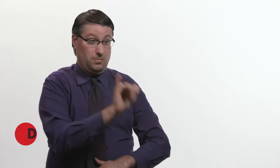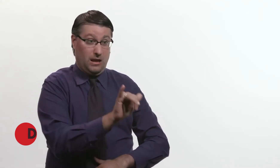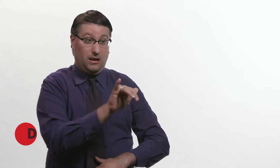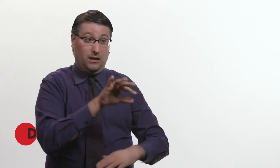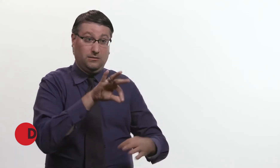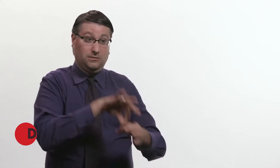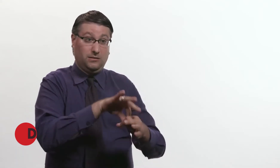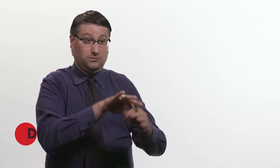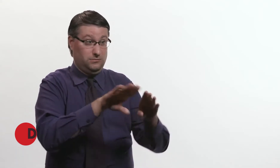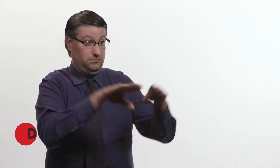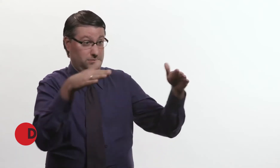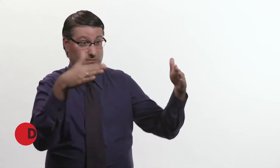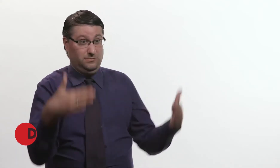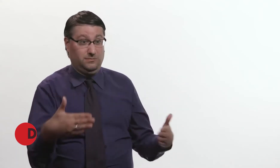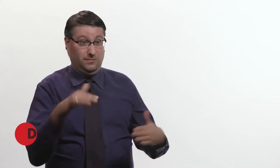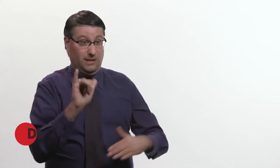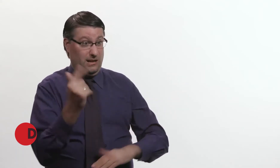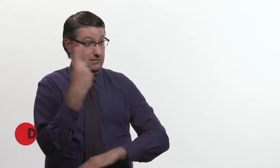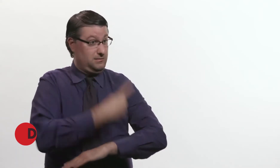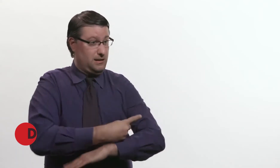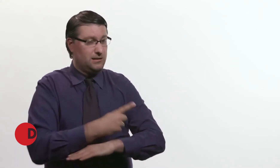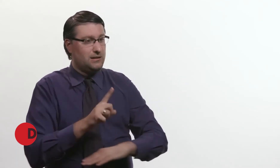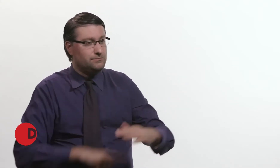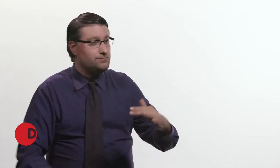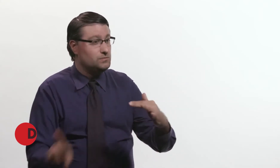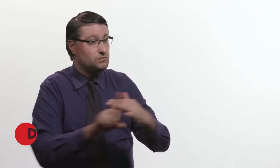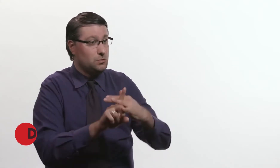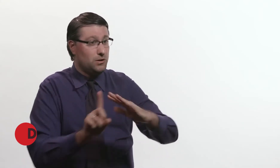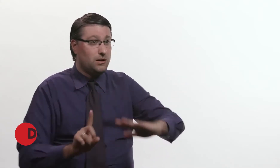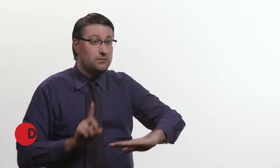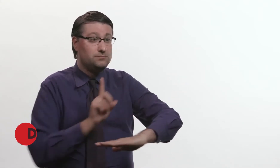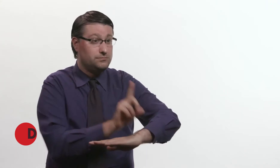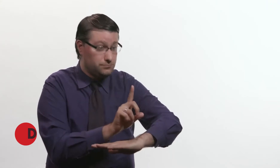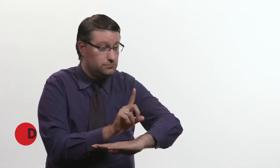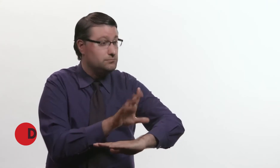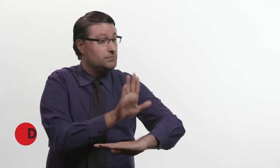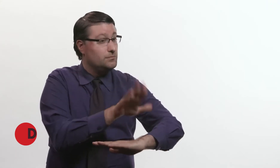to the polling station on that day to vote and informs that person